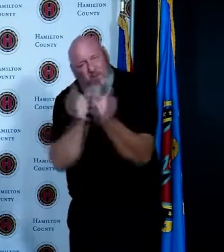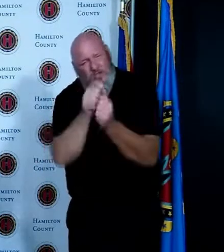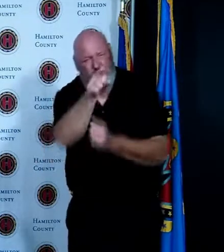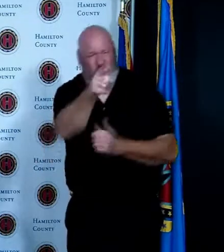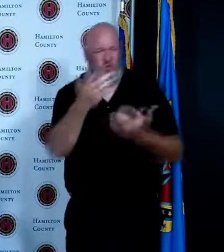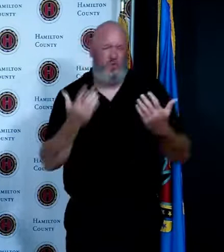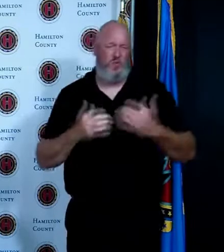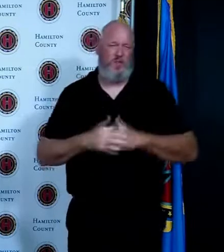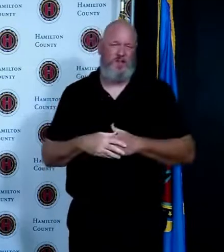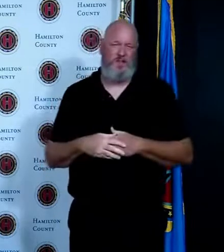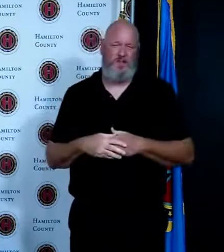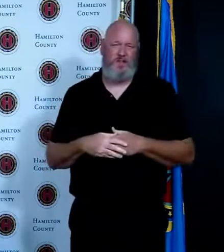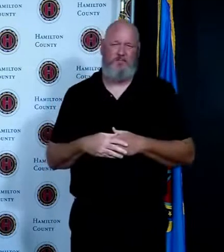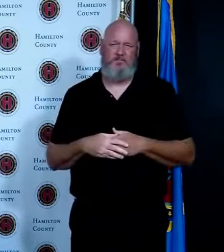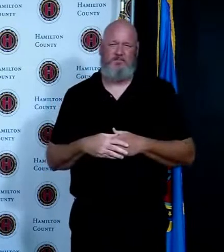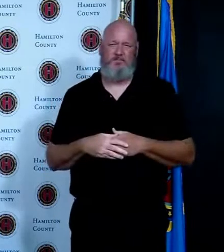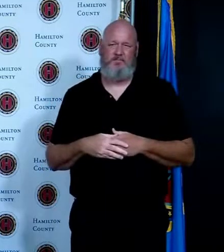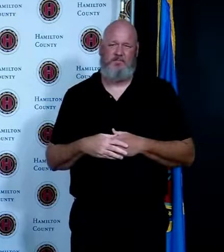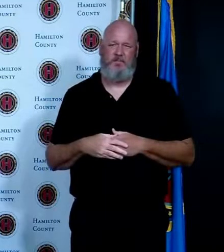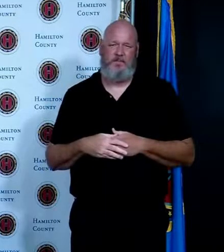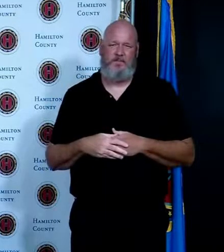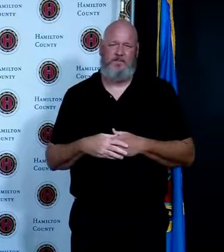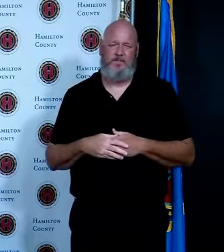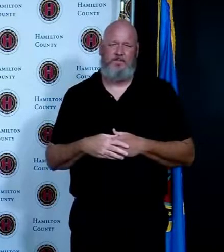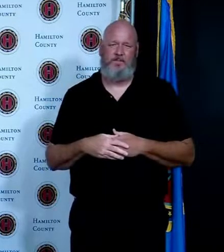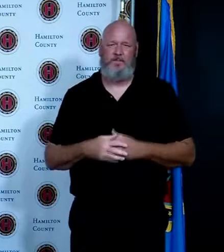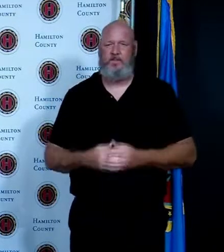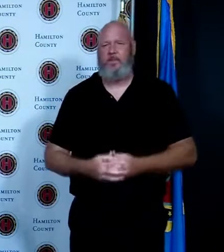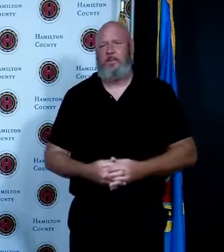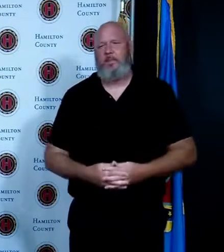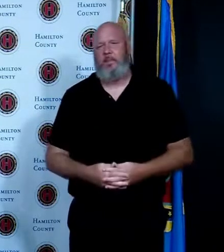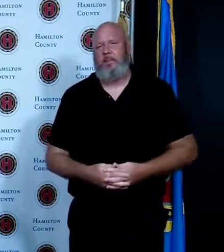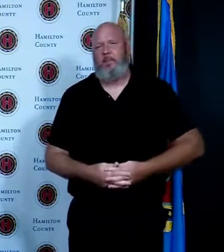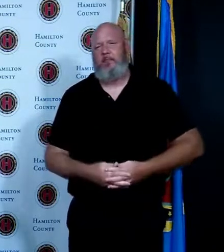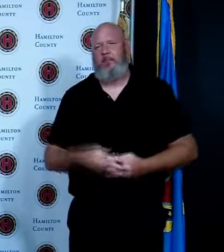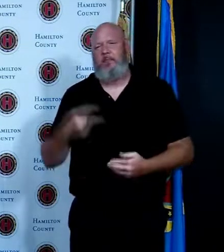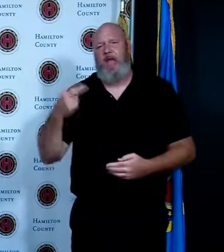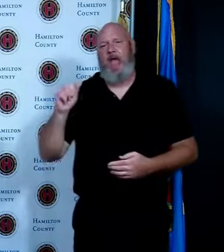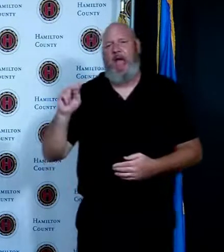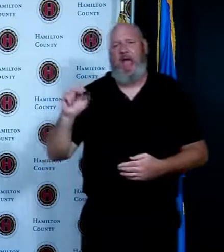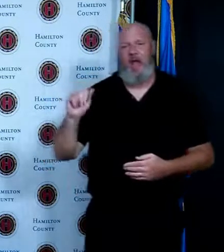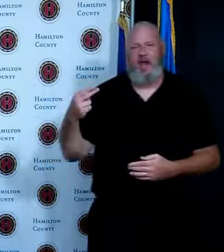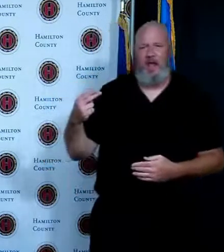thank you very much we have Hanna Sparling from The Enquirer up next this